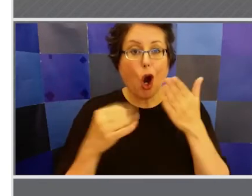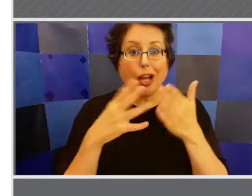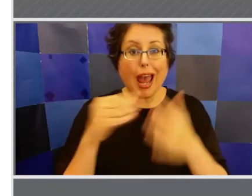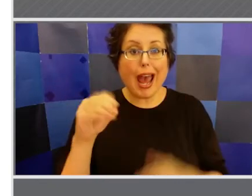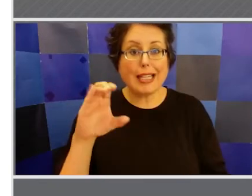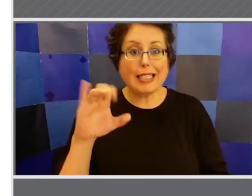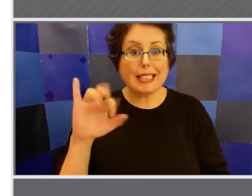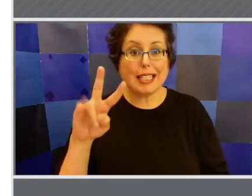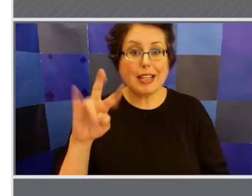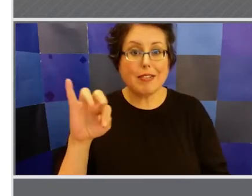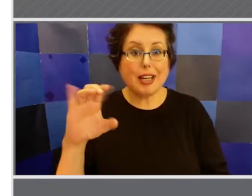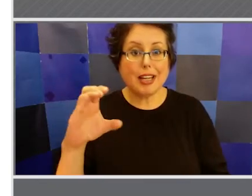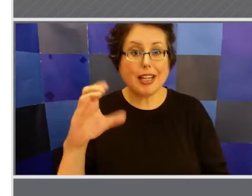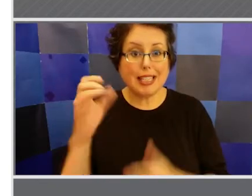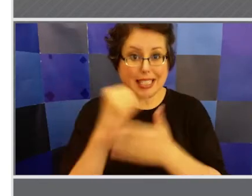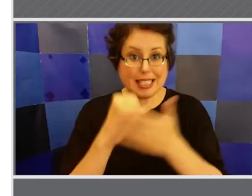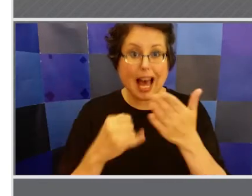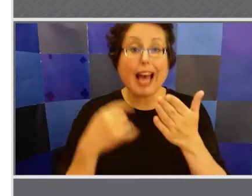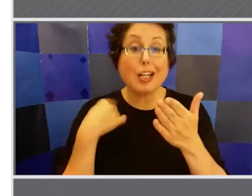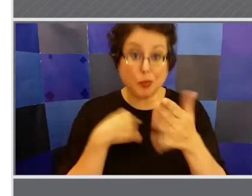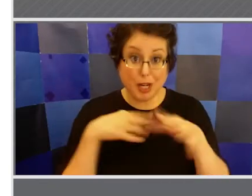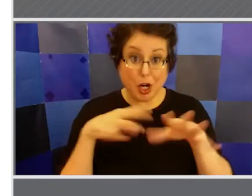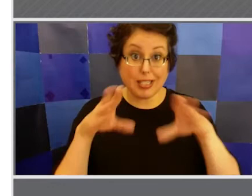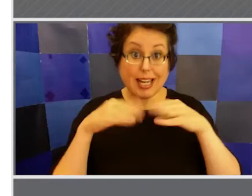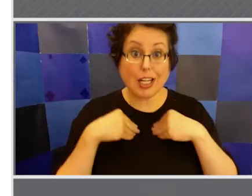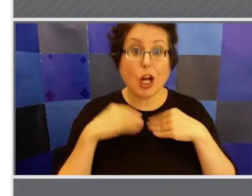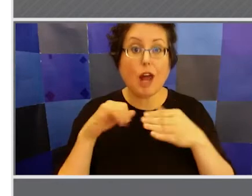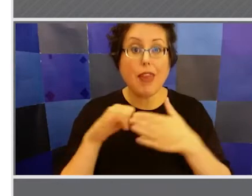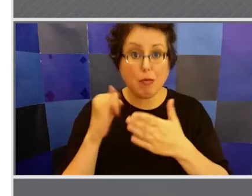You know, in some cases, we are taking on those projects ourselves with capital budget